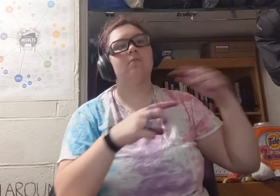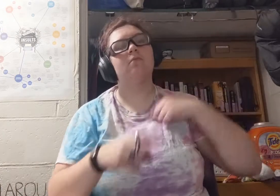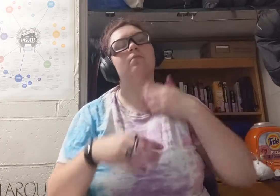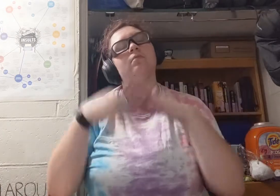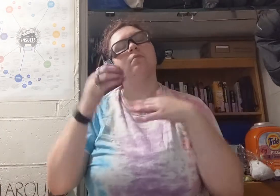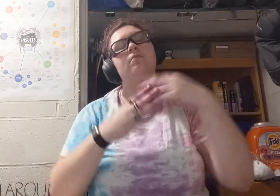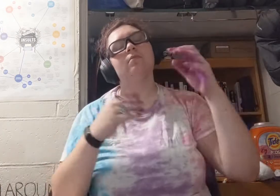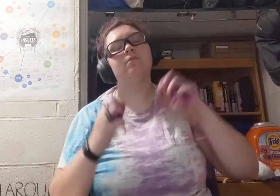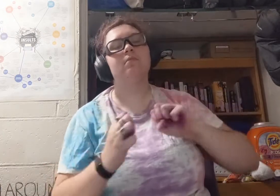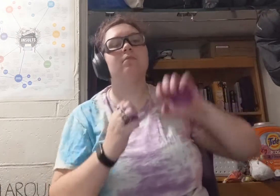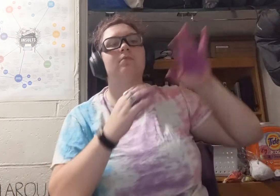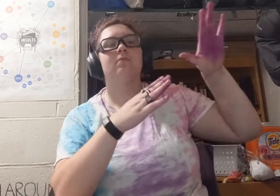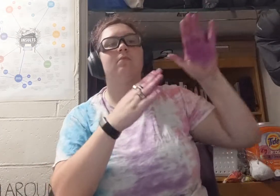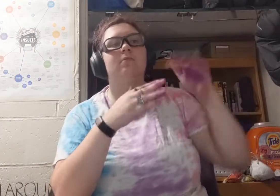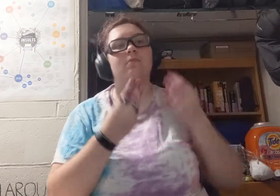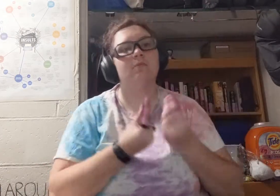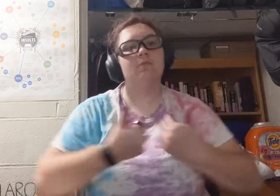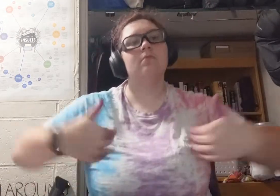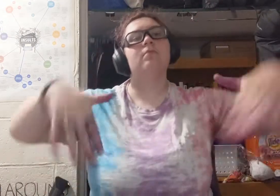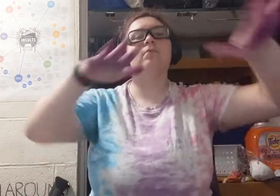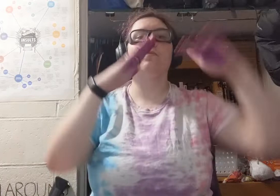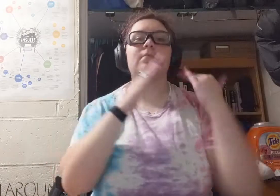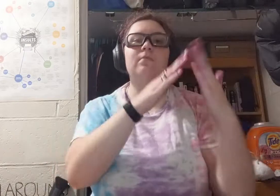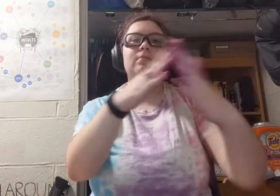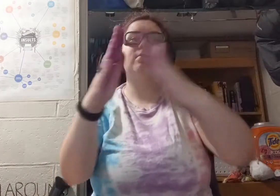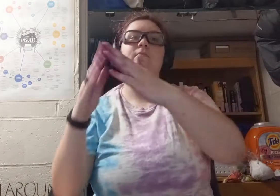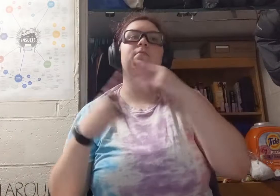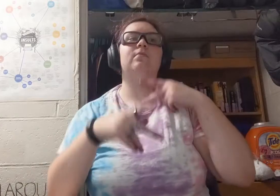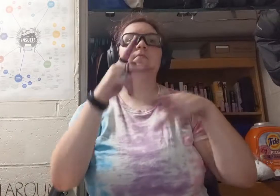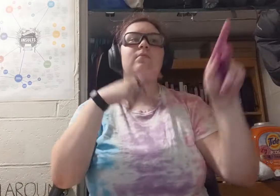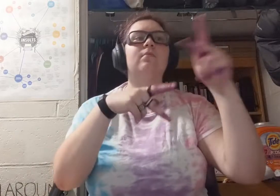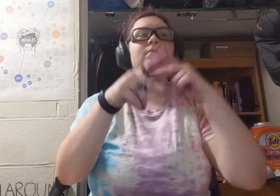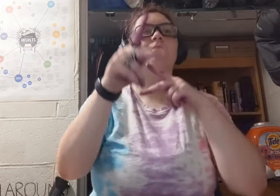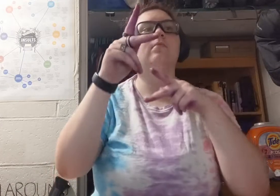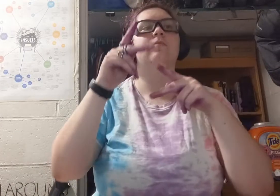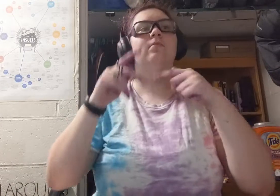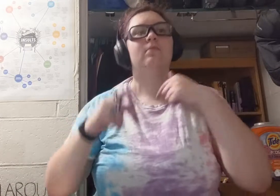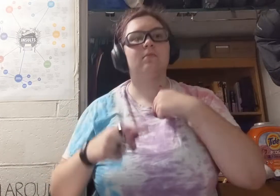i write cities sprawling over land and people to complete them